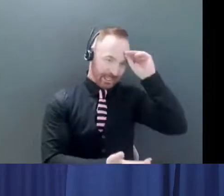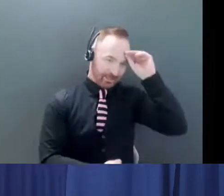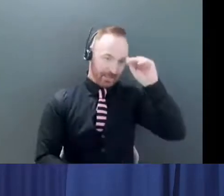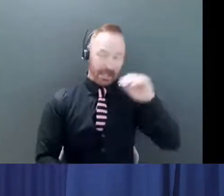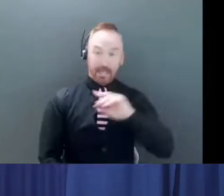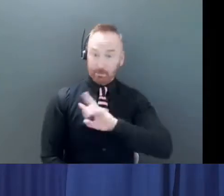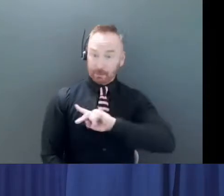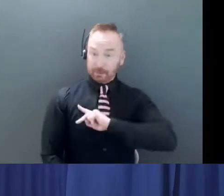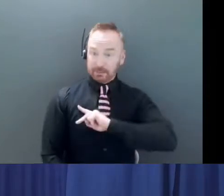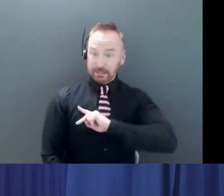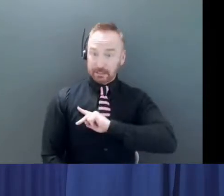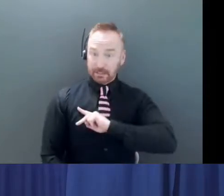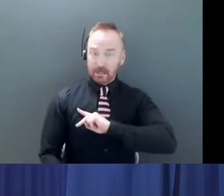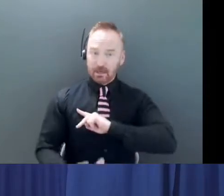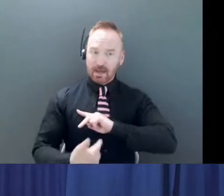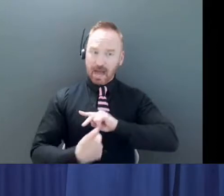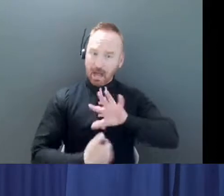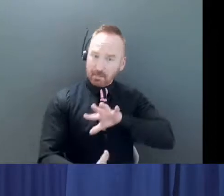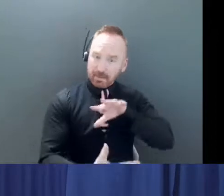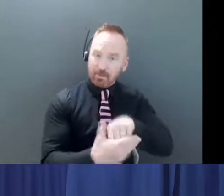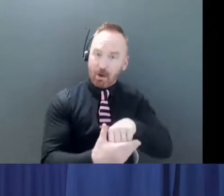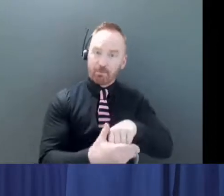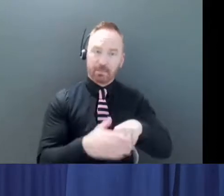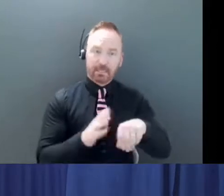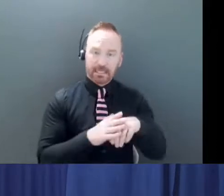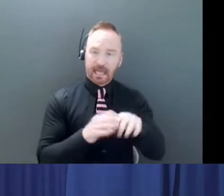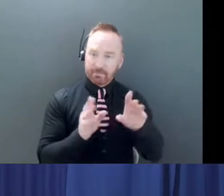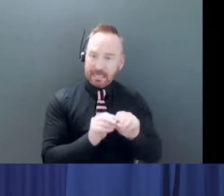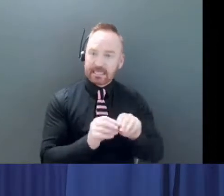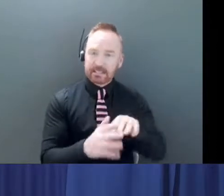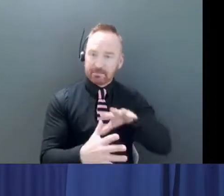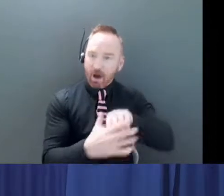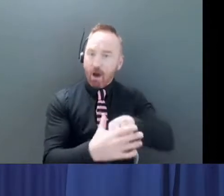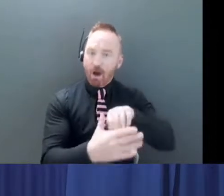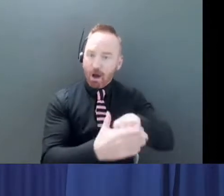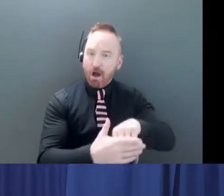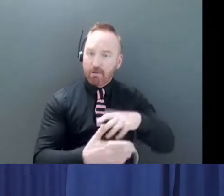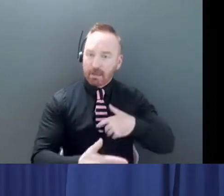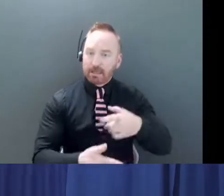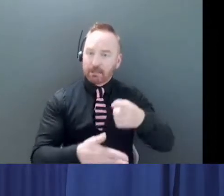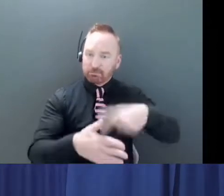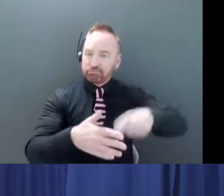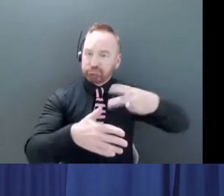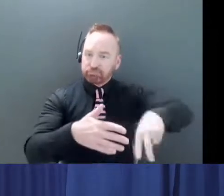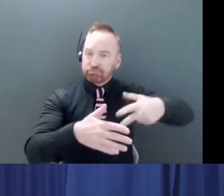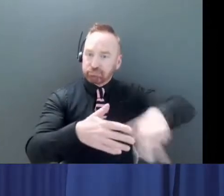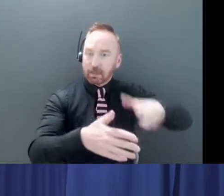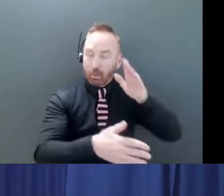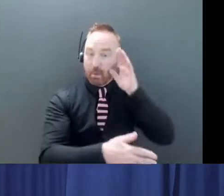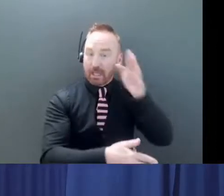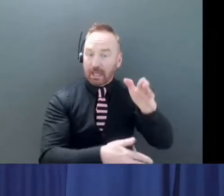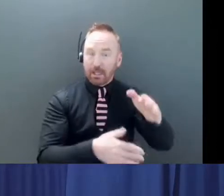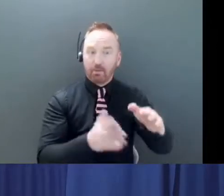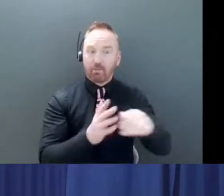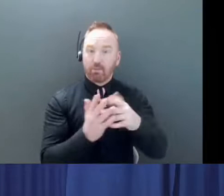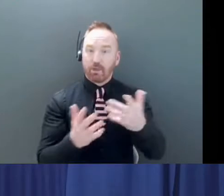be personally involved in many meetings to come in the weeks to come with our partners to ensure I am hearing the concerns of